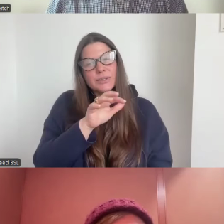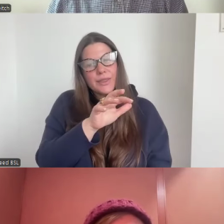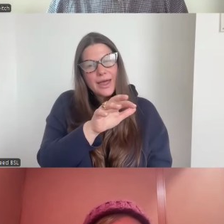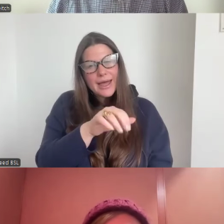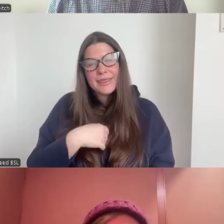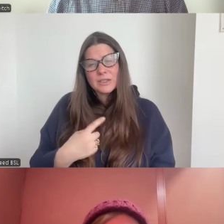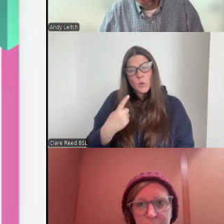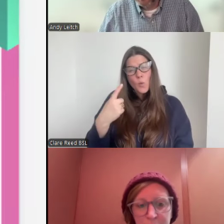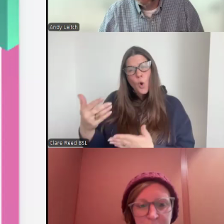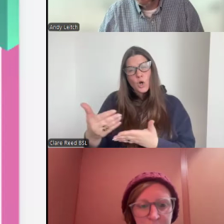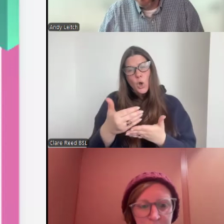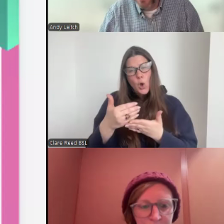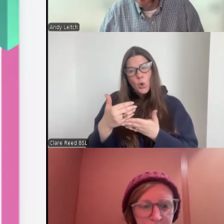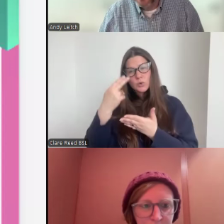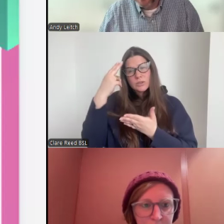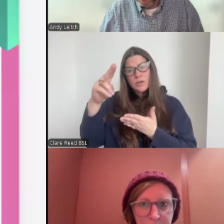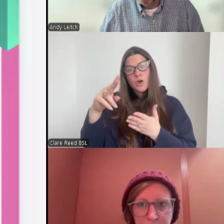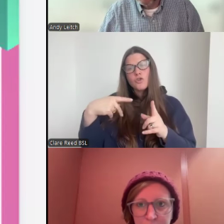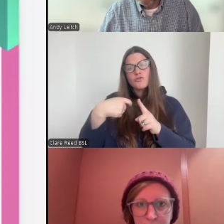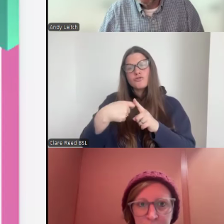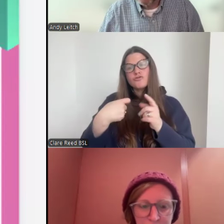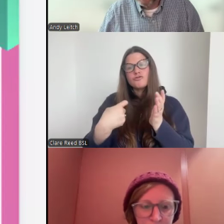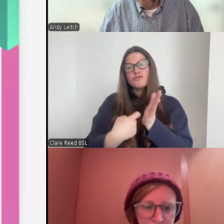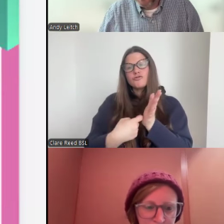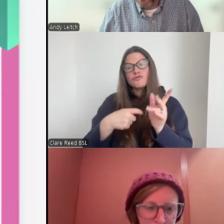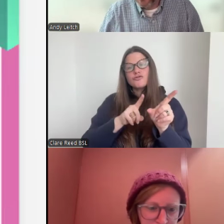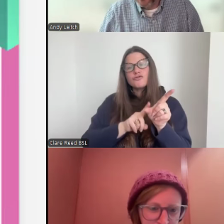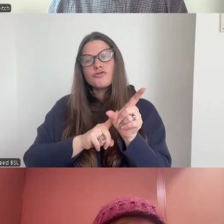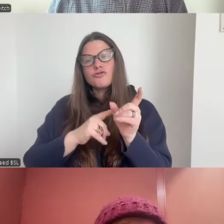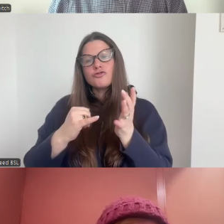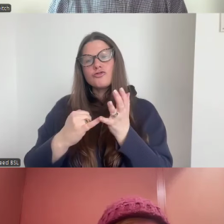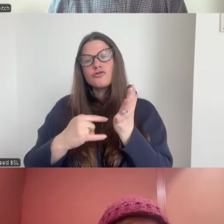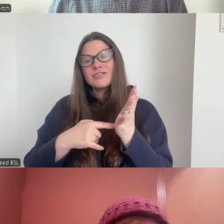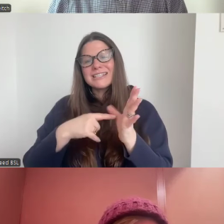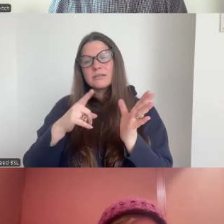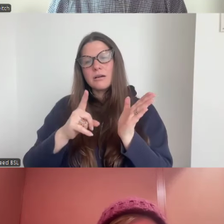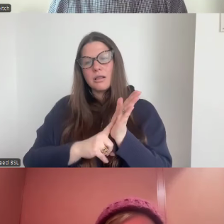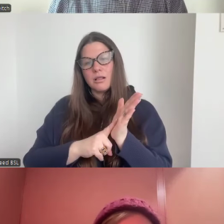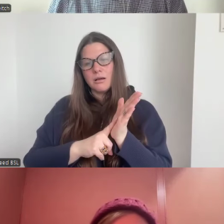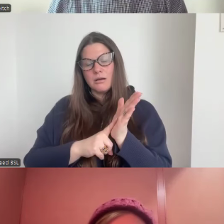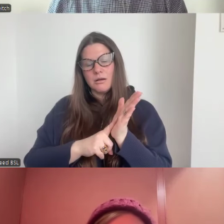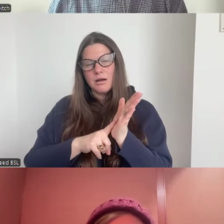and that is called Krystal with a K. I believe they are one of the leading